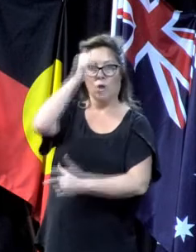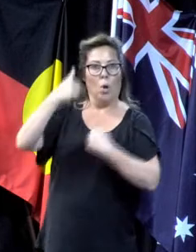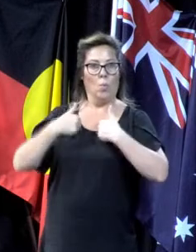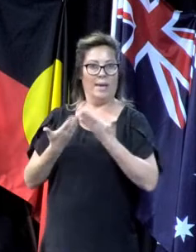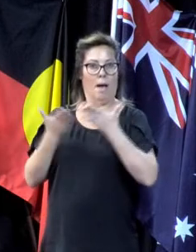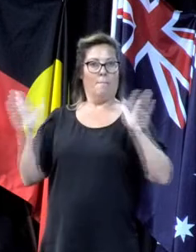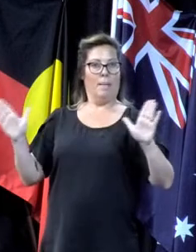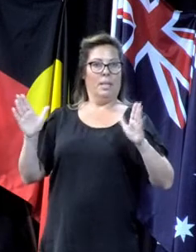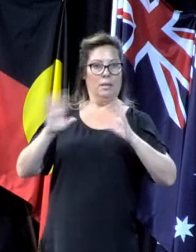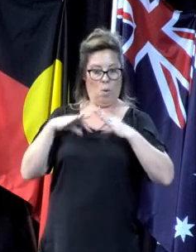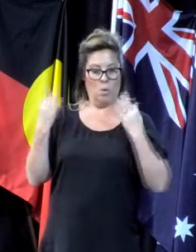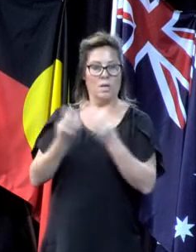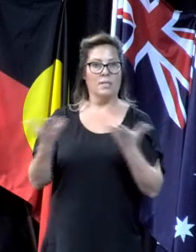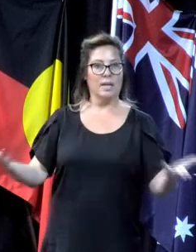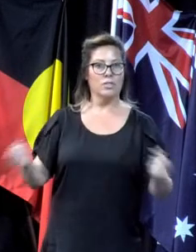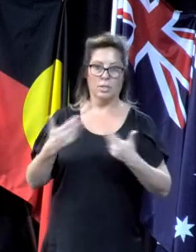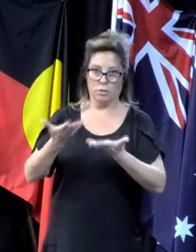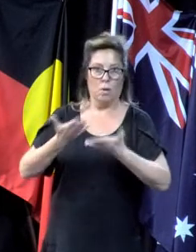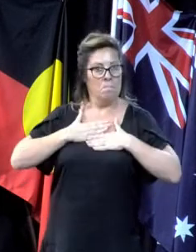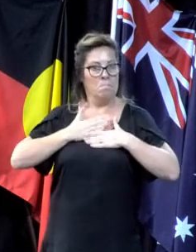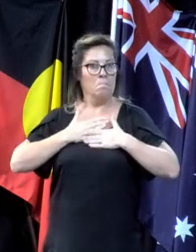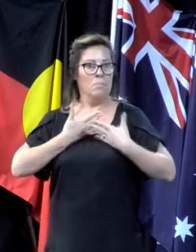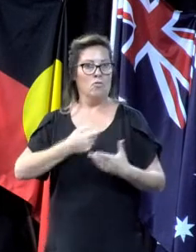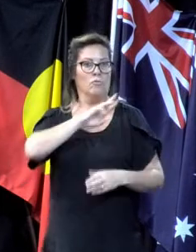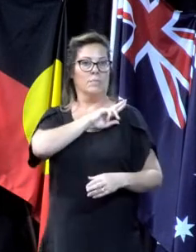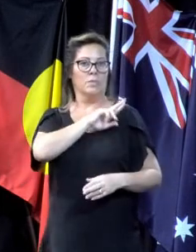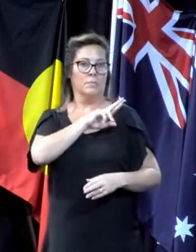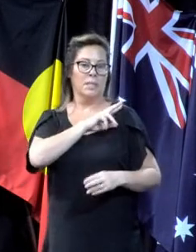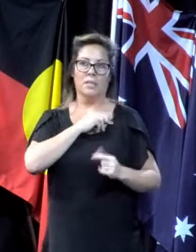responsibility in terms of PR and just information sharing.